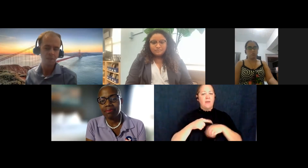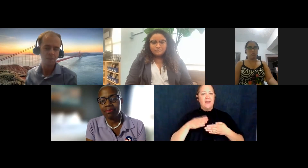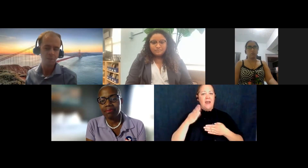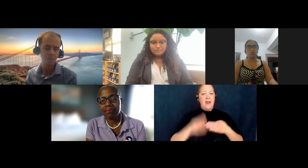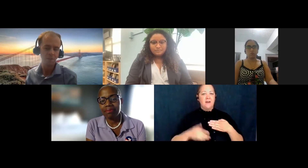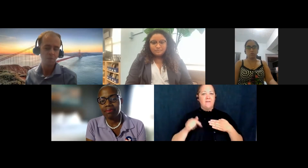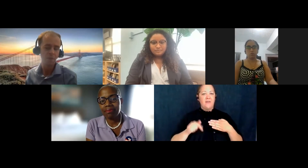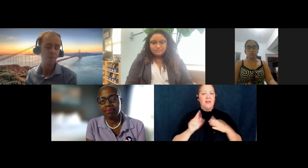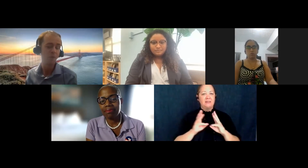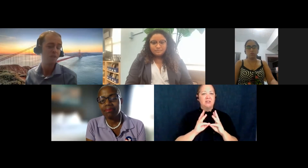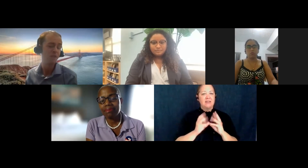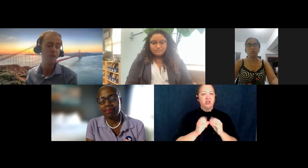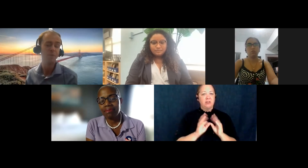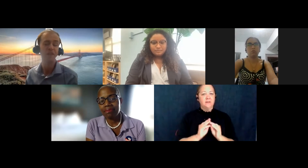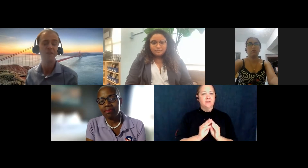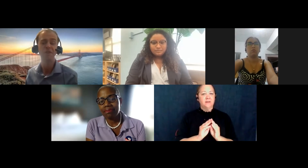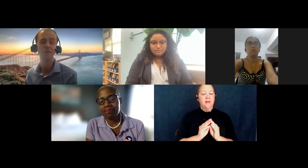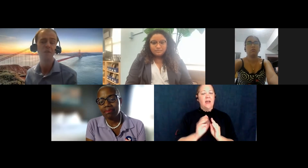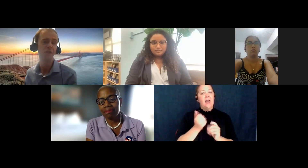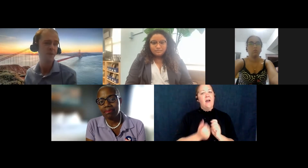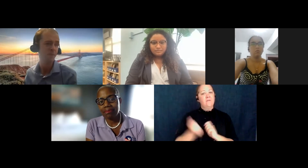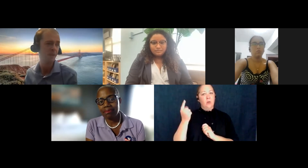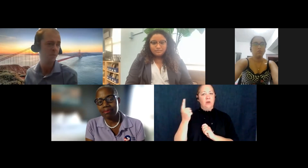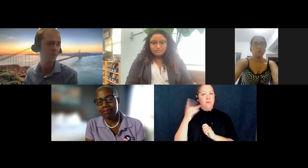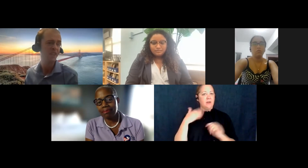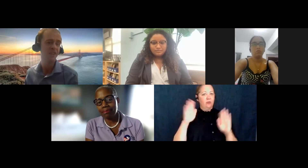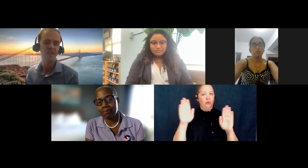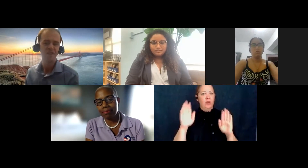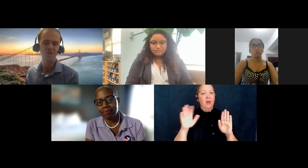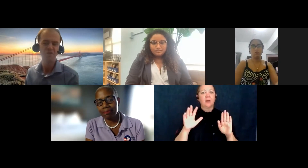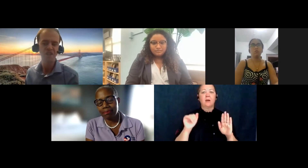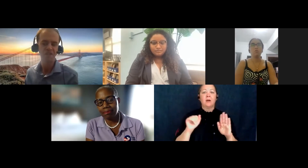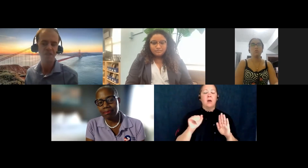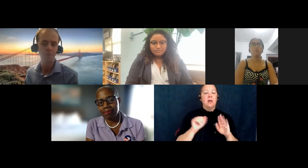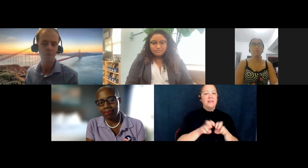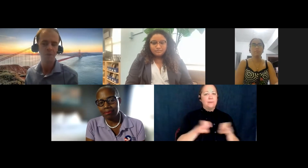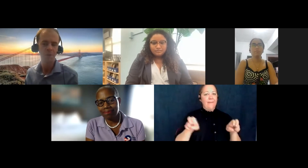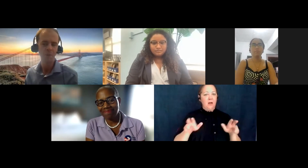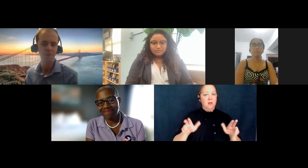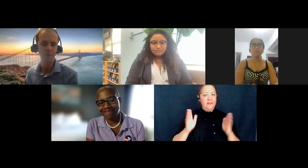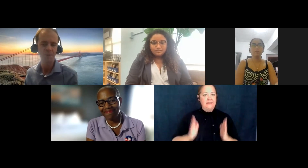This has been great. All three of these panelists have unique and diverse experiences,